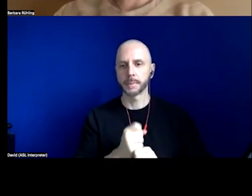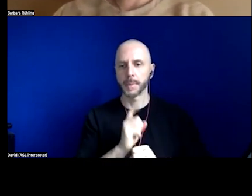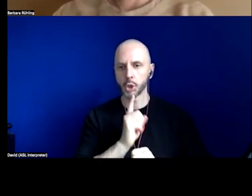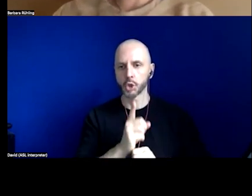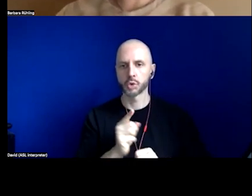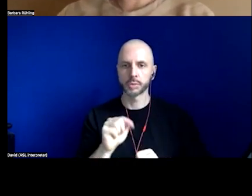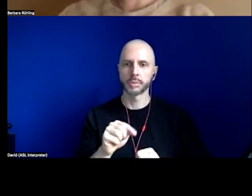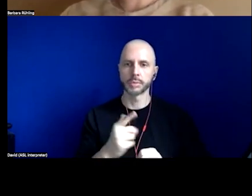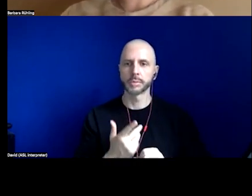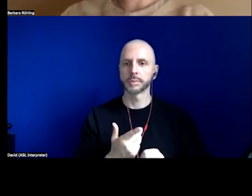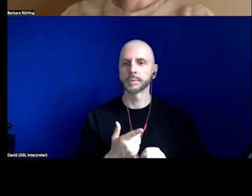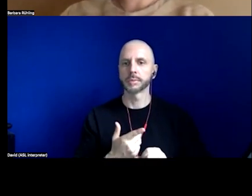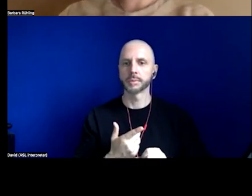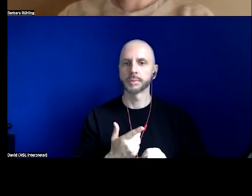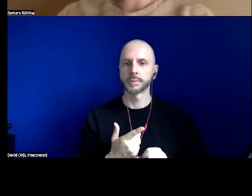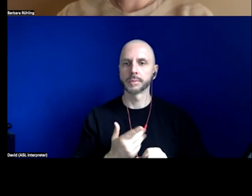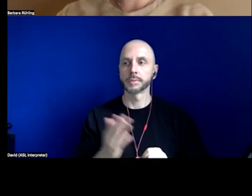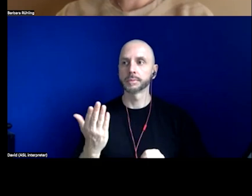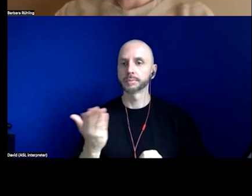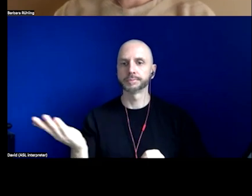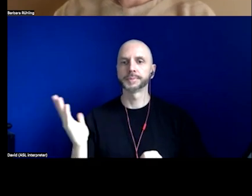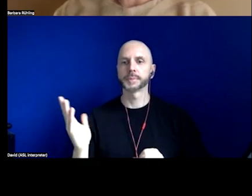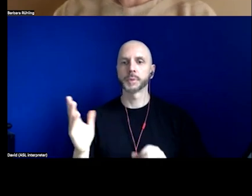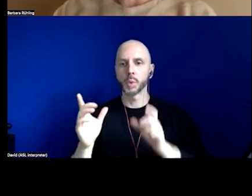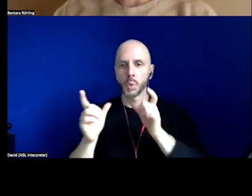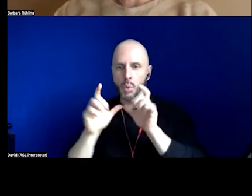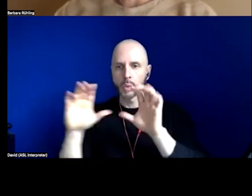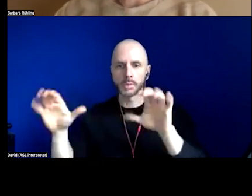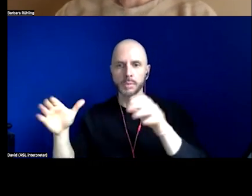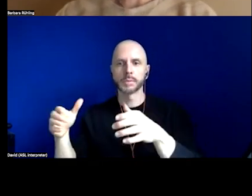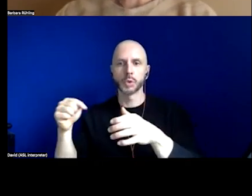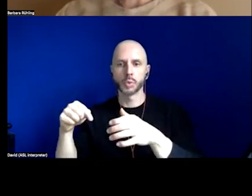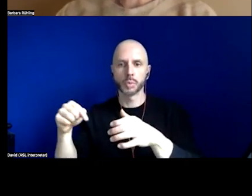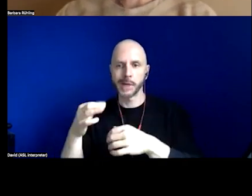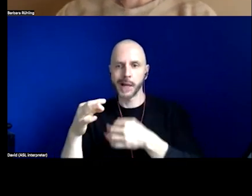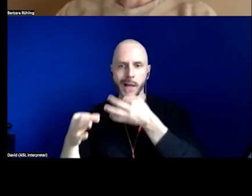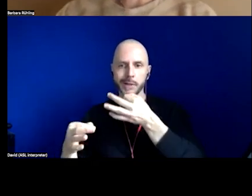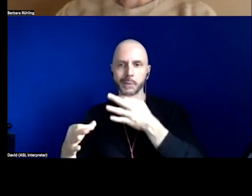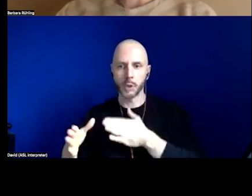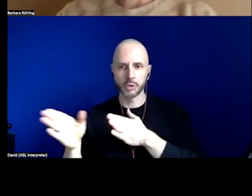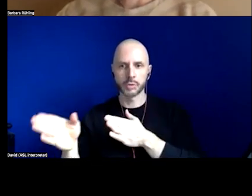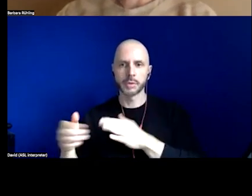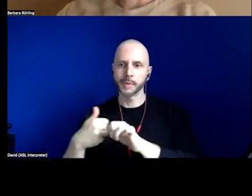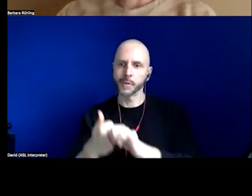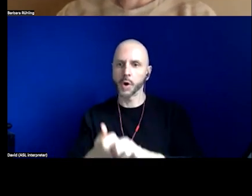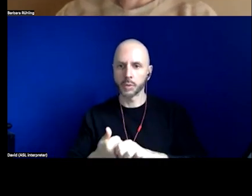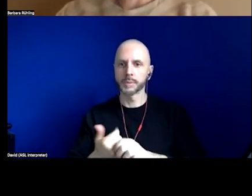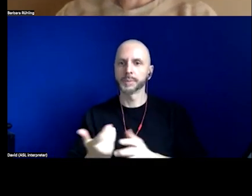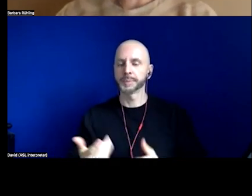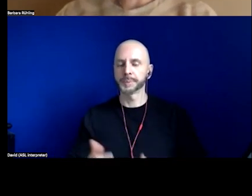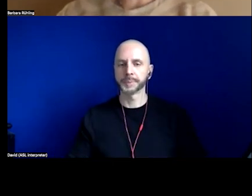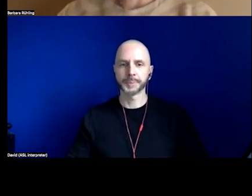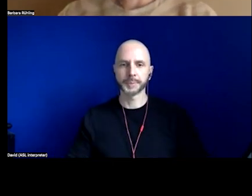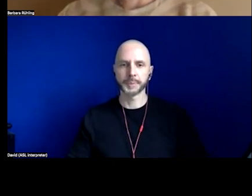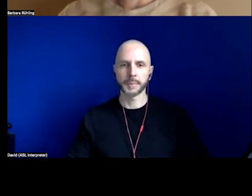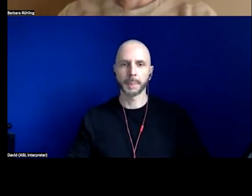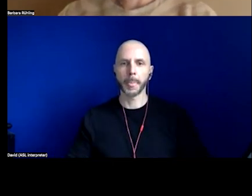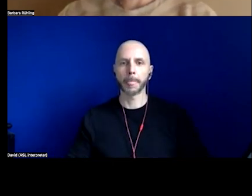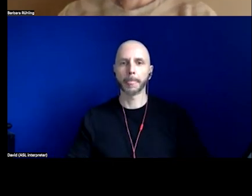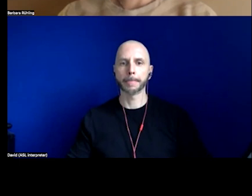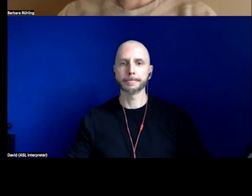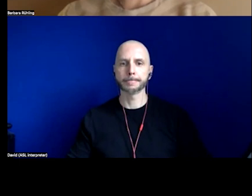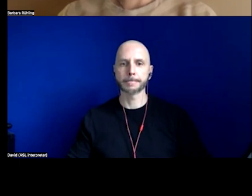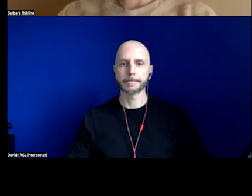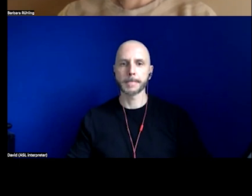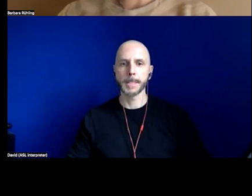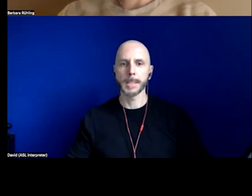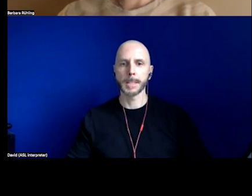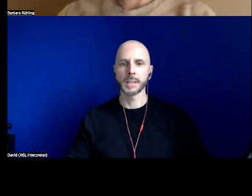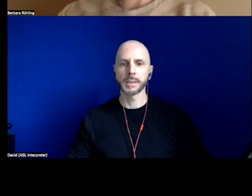the 10 to 15 experts in the group. And, here, to make it more controllable, rather than asking the